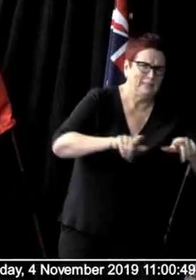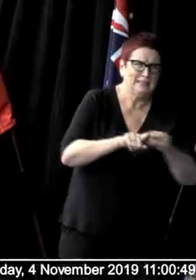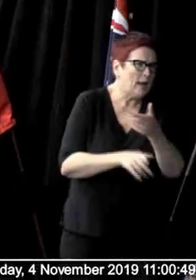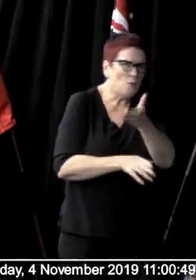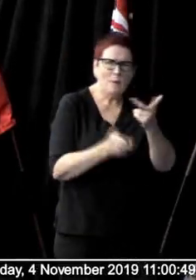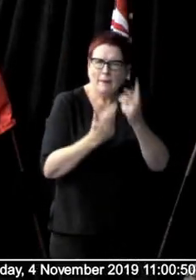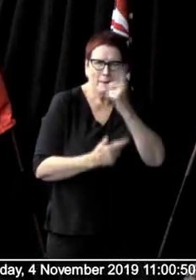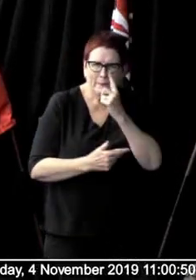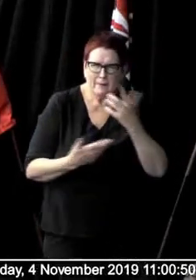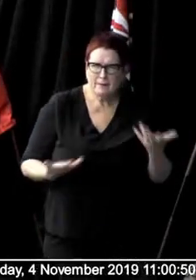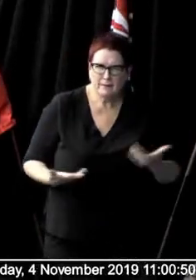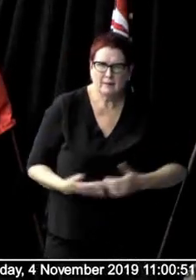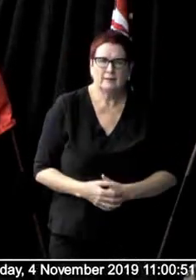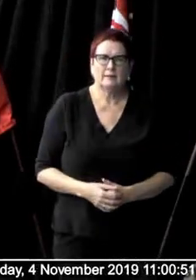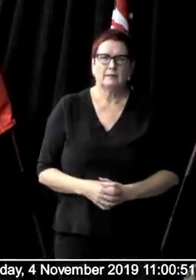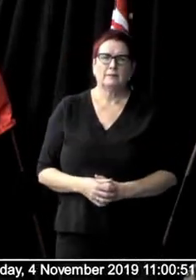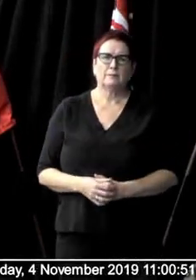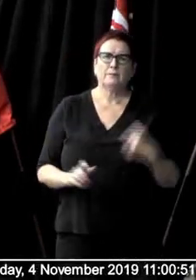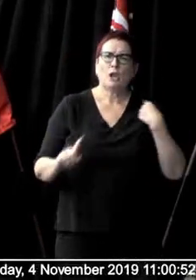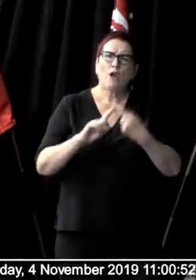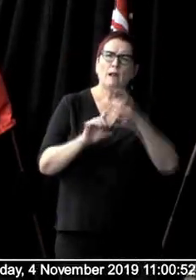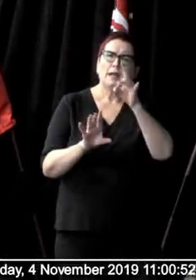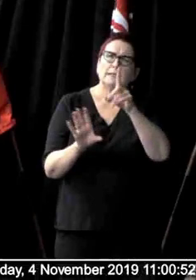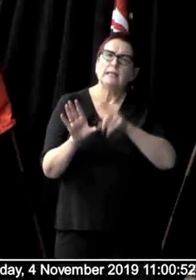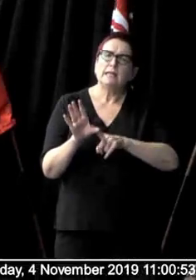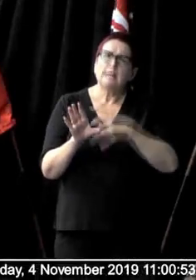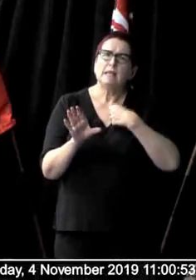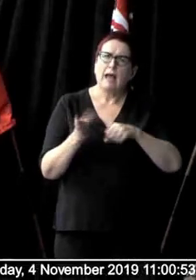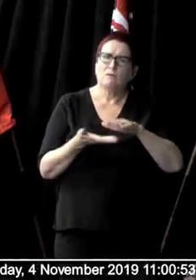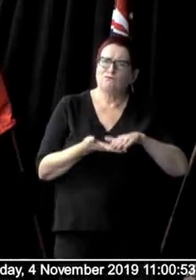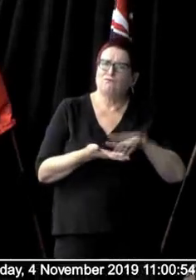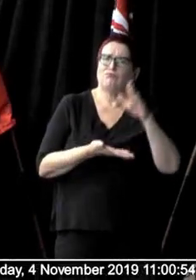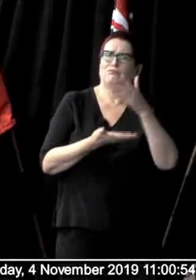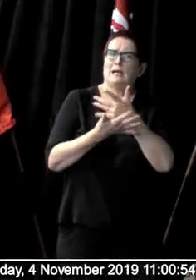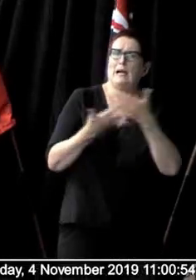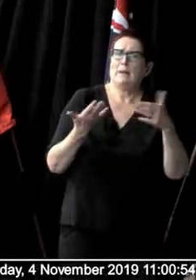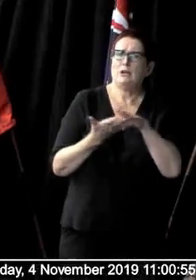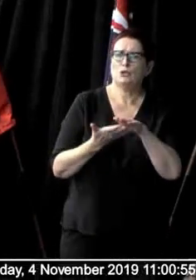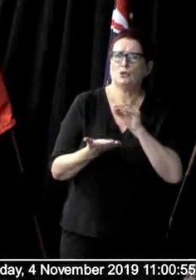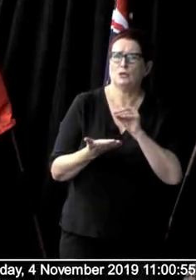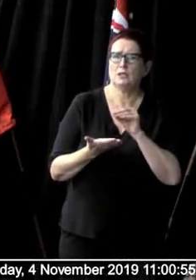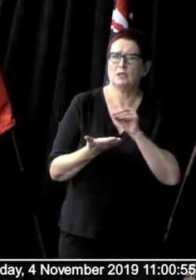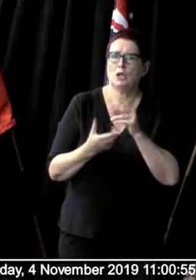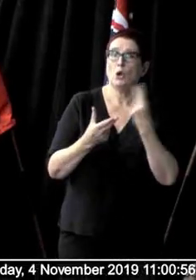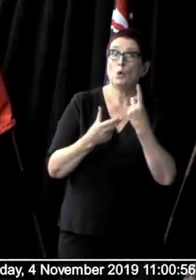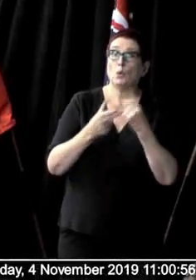What we know from the data is that over the past decade there has been an increase in the proportion of students with disabilities attending schools.